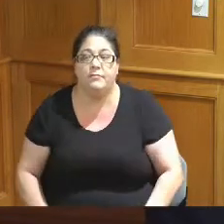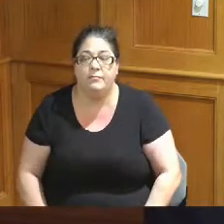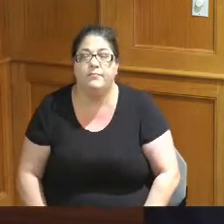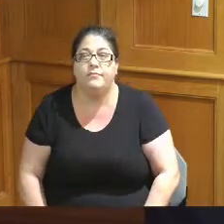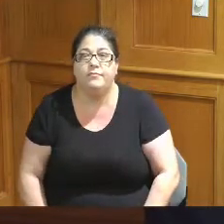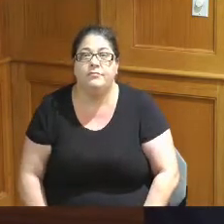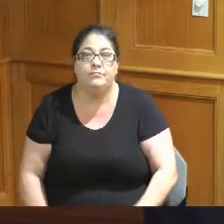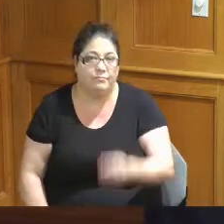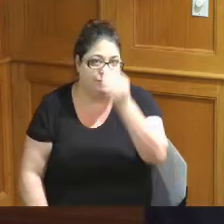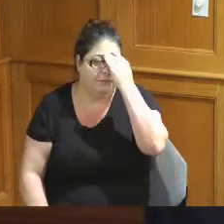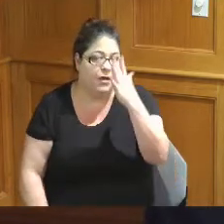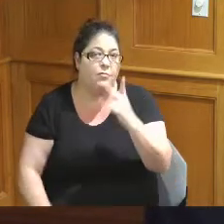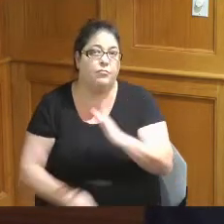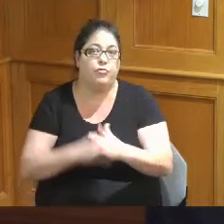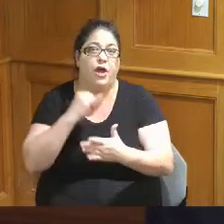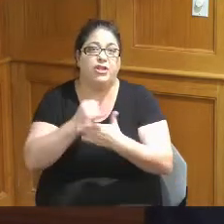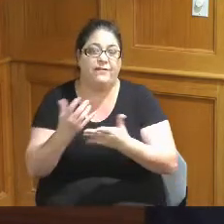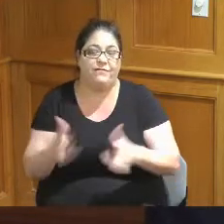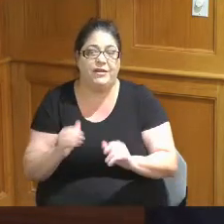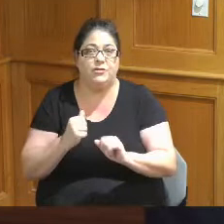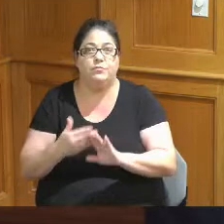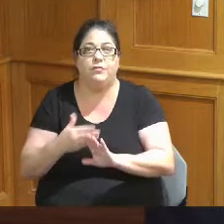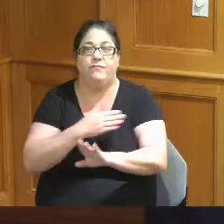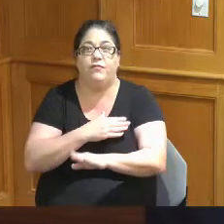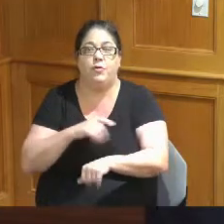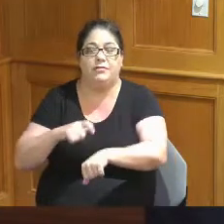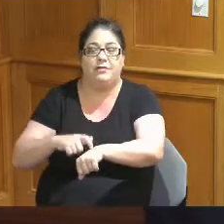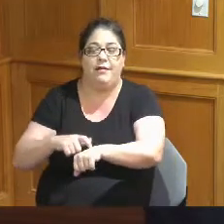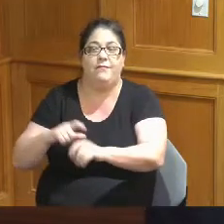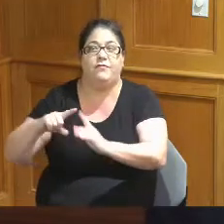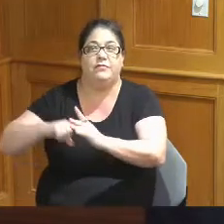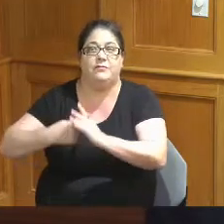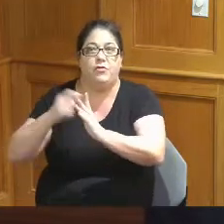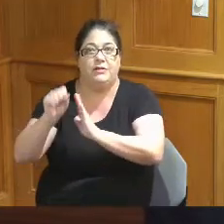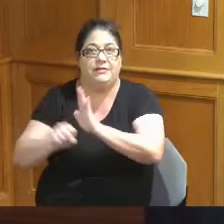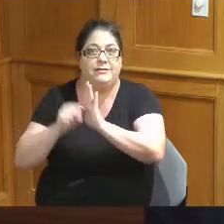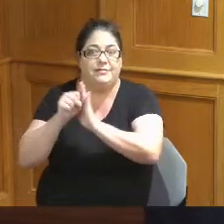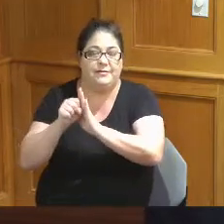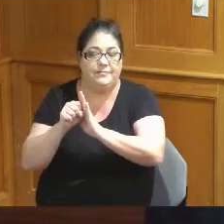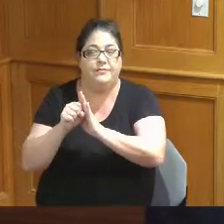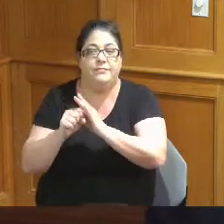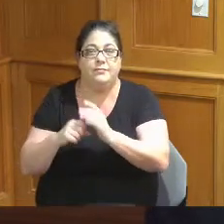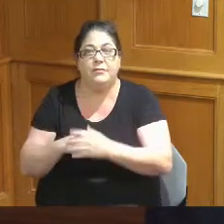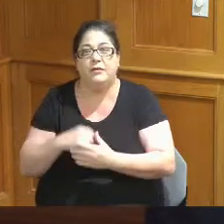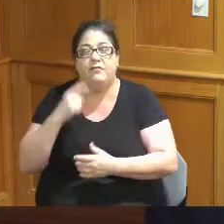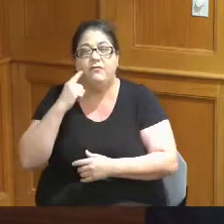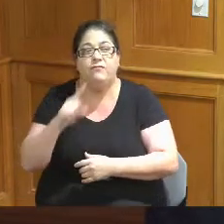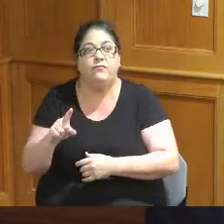sure that the project gets done in time for the season to get started and for as importantly for